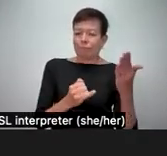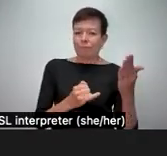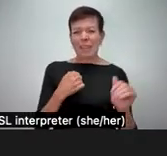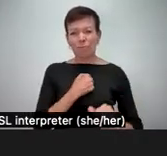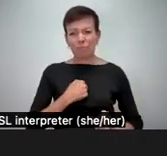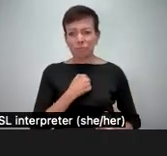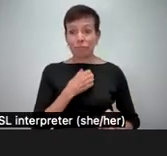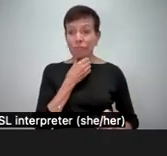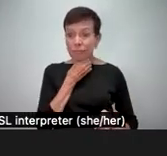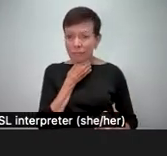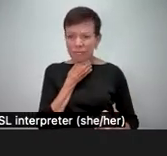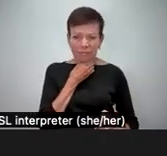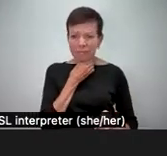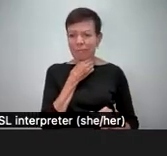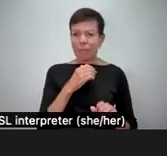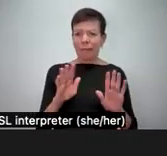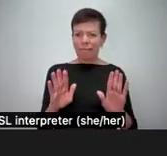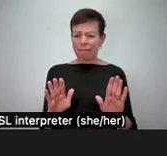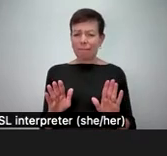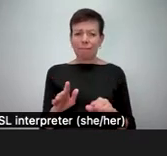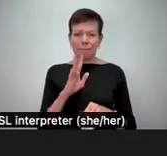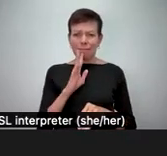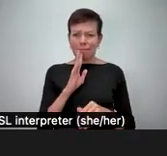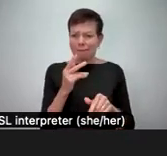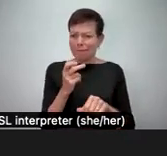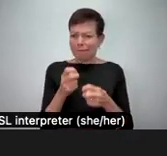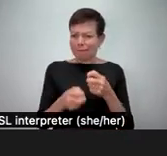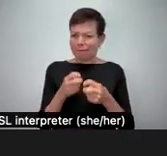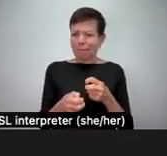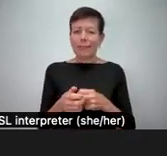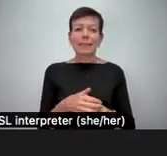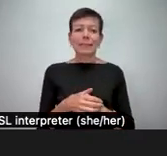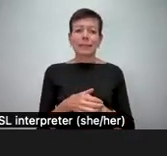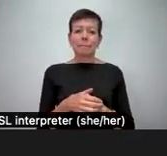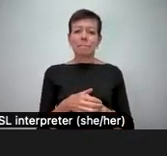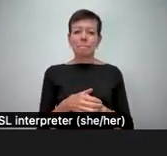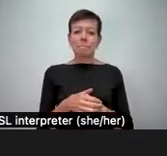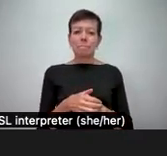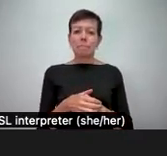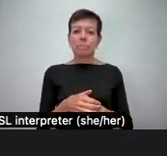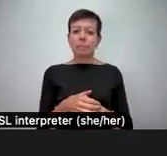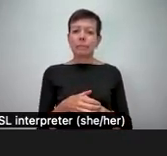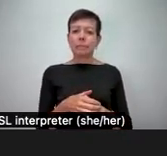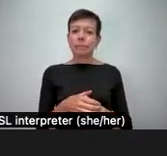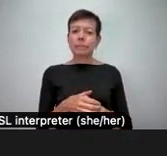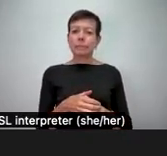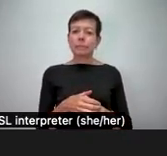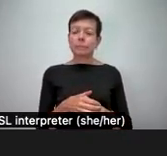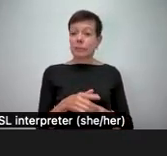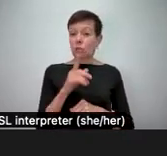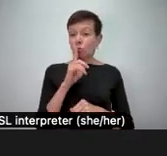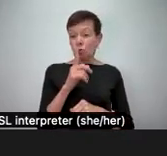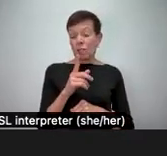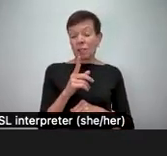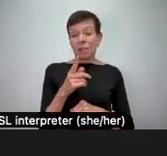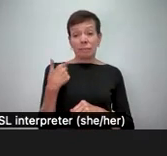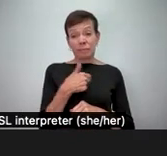of this. Okay, it's really recommended that projects have a shorter lifespan and